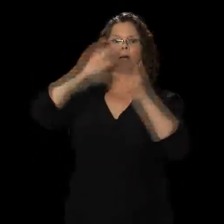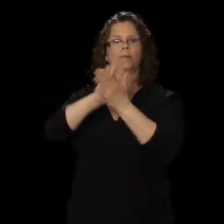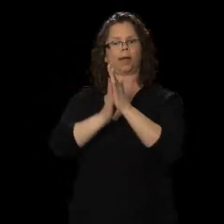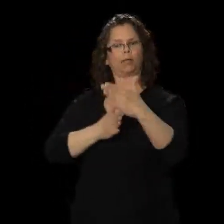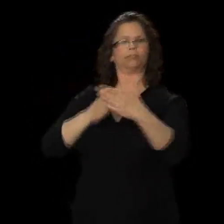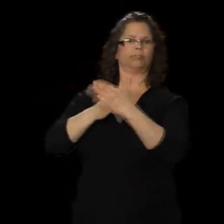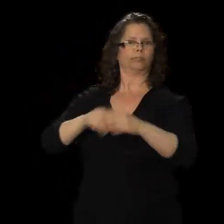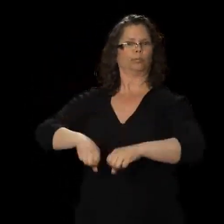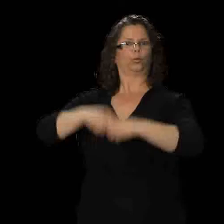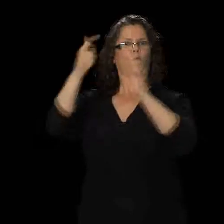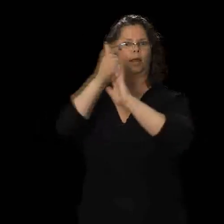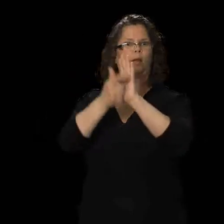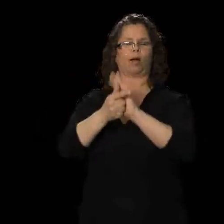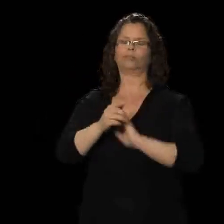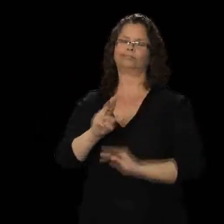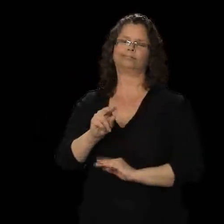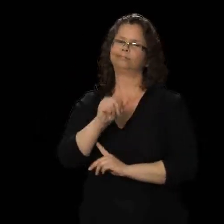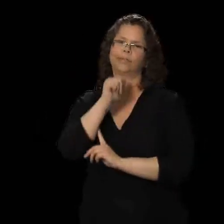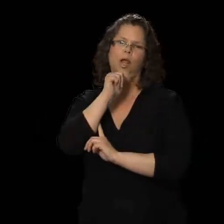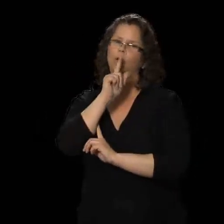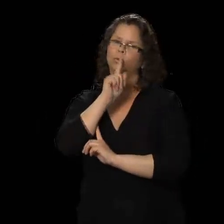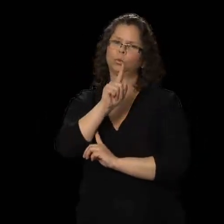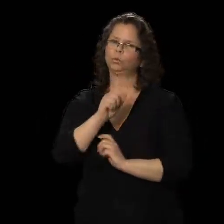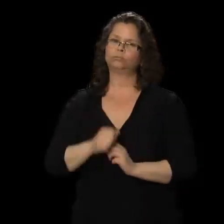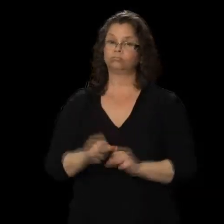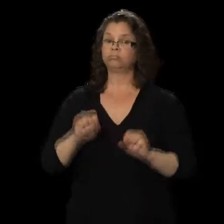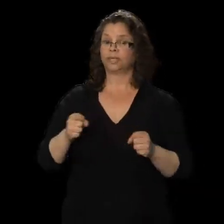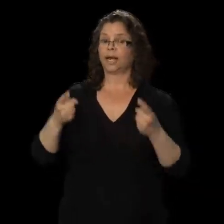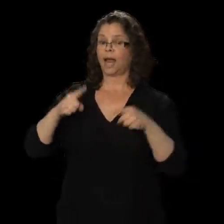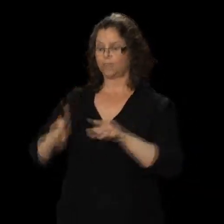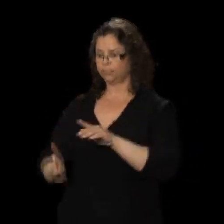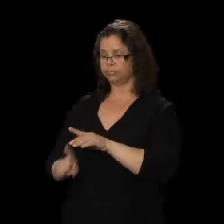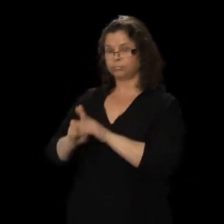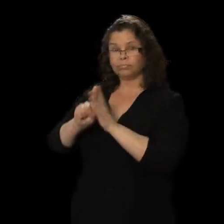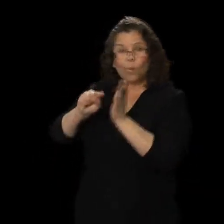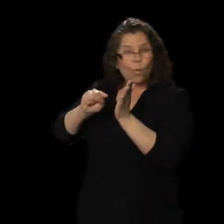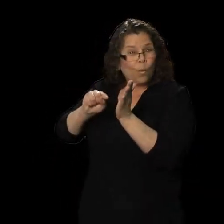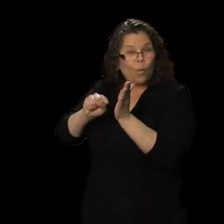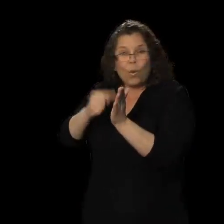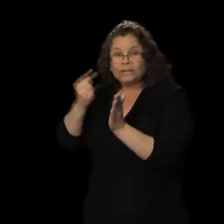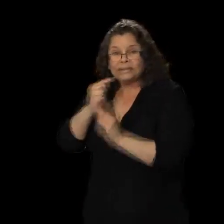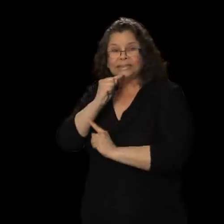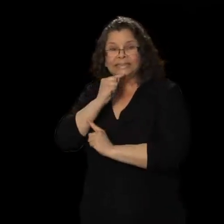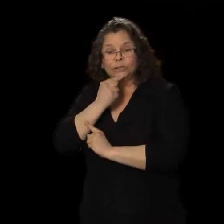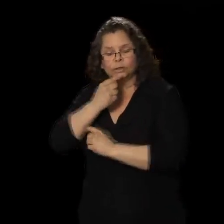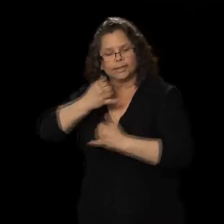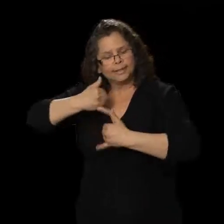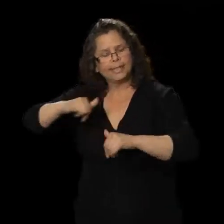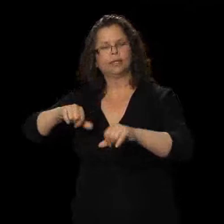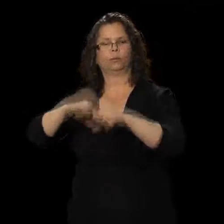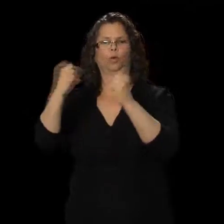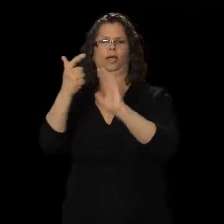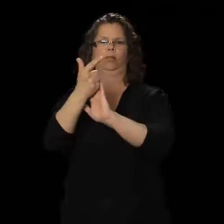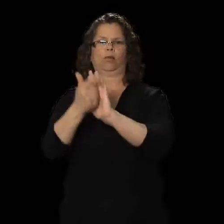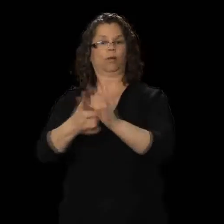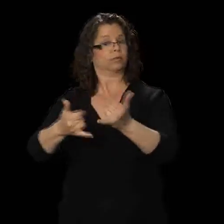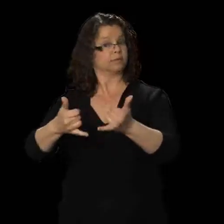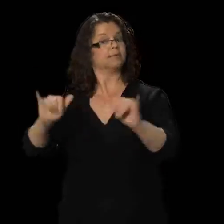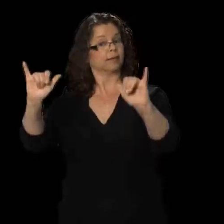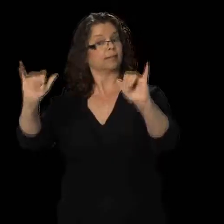A single incident might be serious enough.